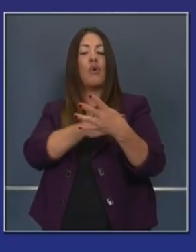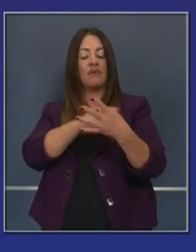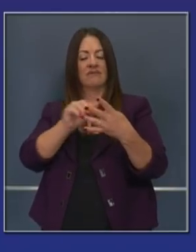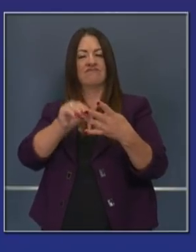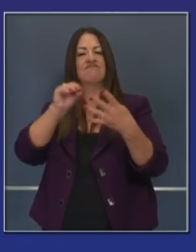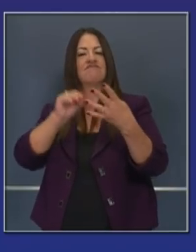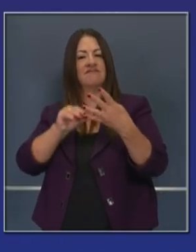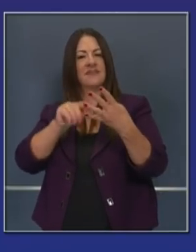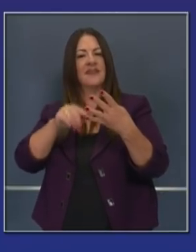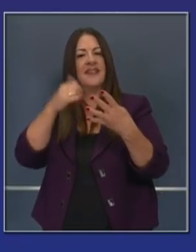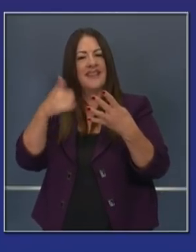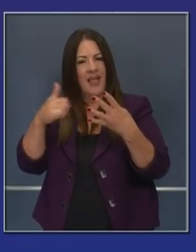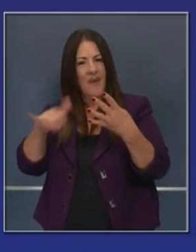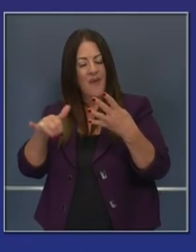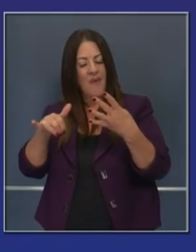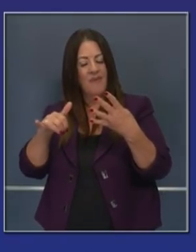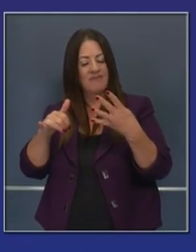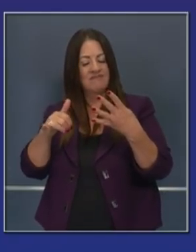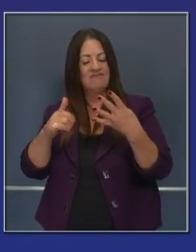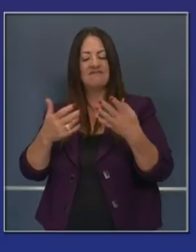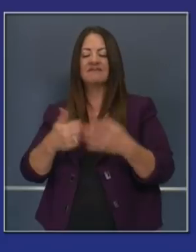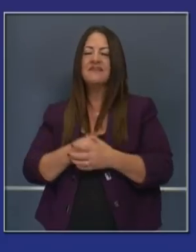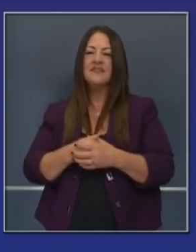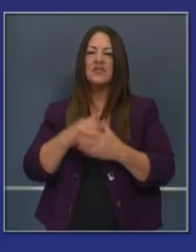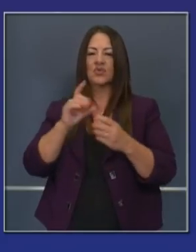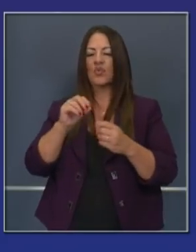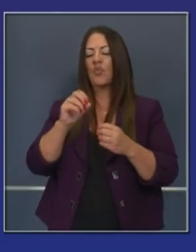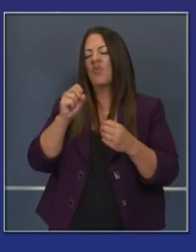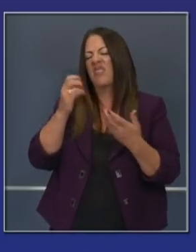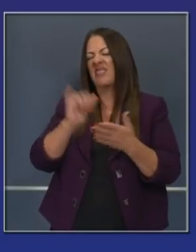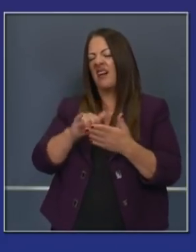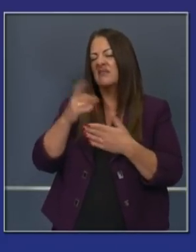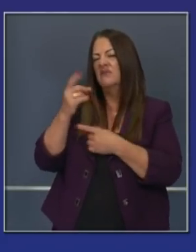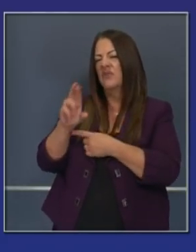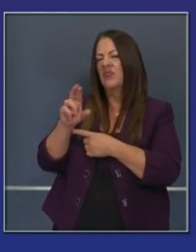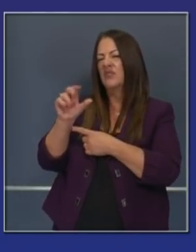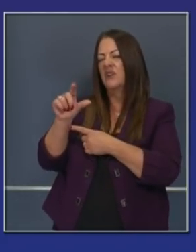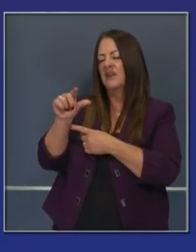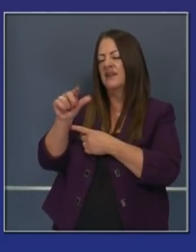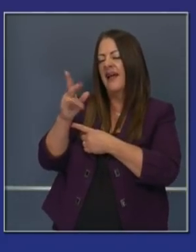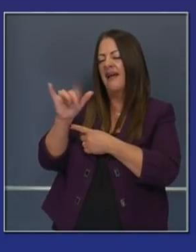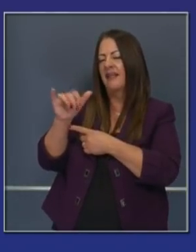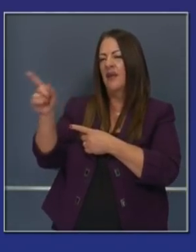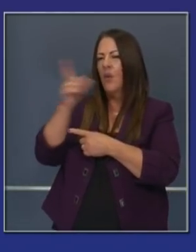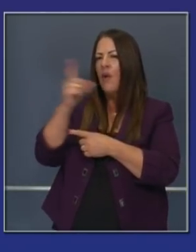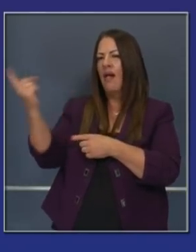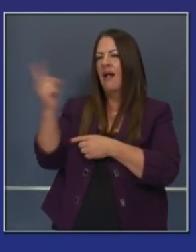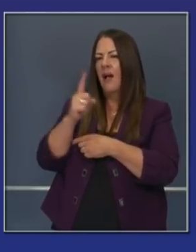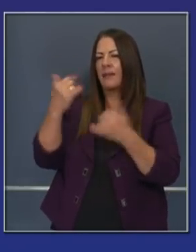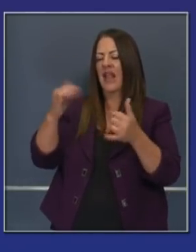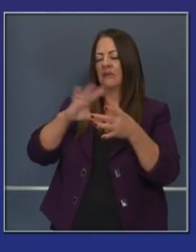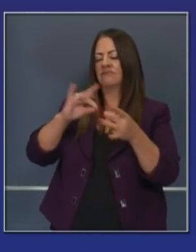THE LEAST RESTRICTIVE TIER. WITH THAT, SORT OF -- YOUR TUESDAY AT NOON WITH FROM GALLY.